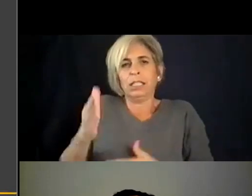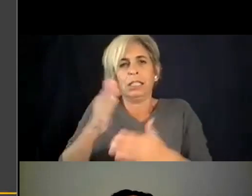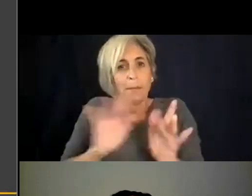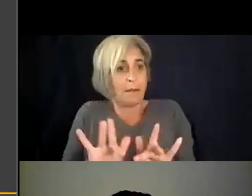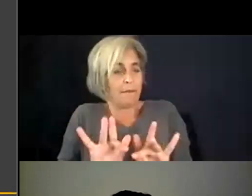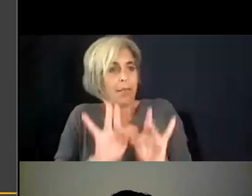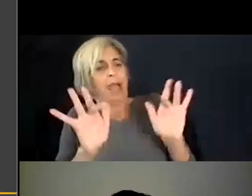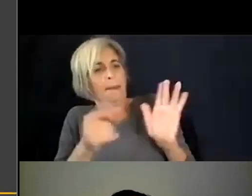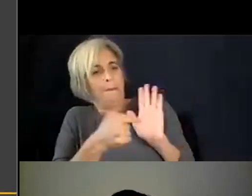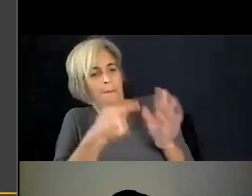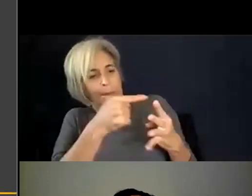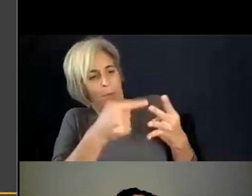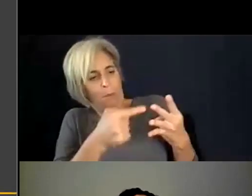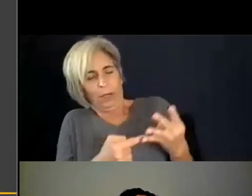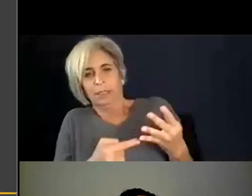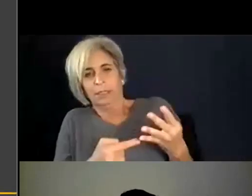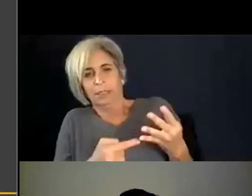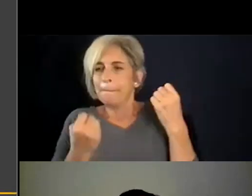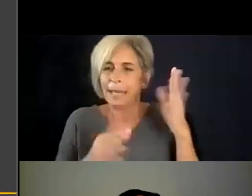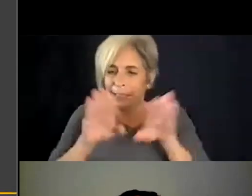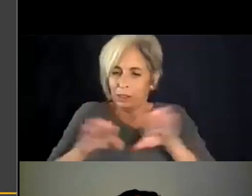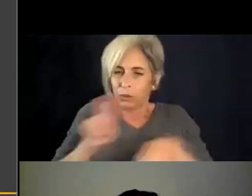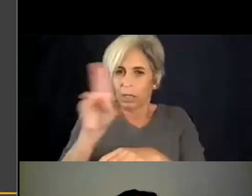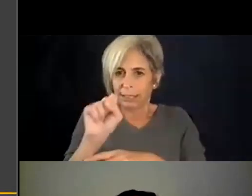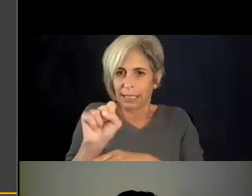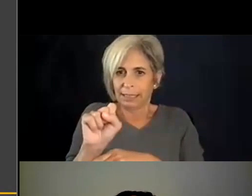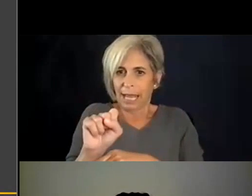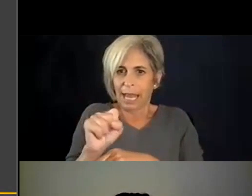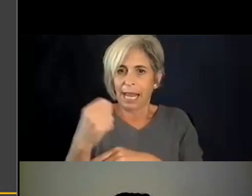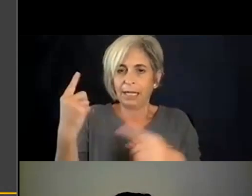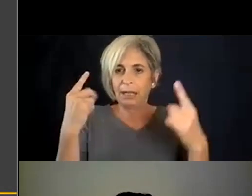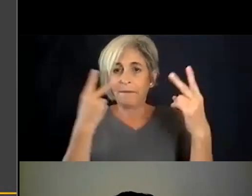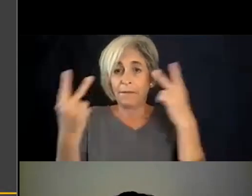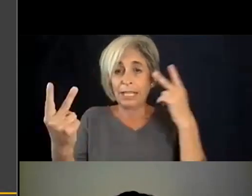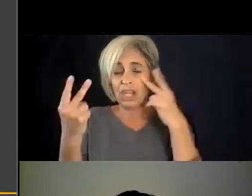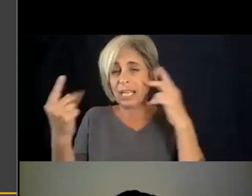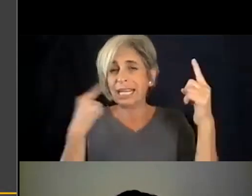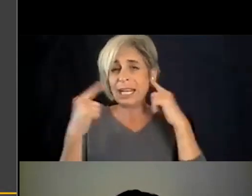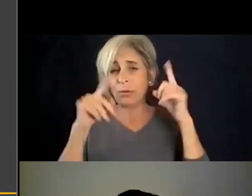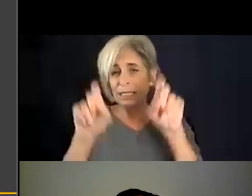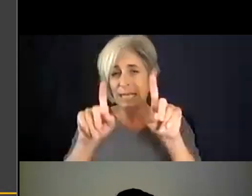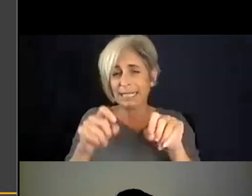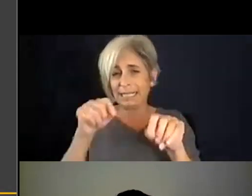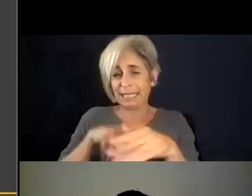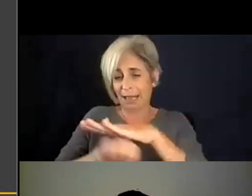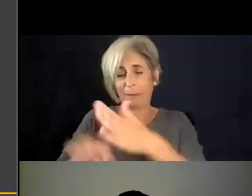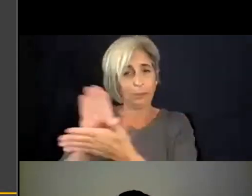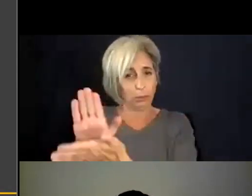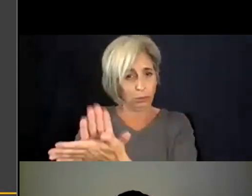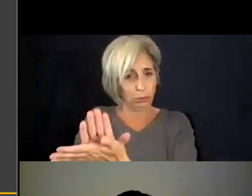Like many children in the United States, I received vision and hearing tests in elementary school and as a child I was told that I had